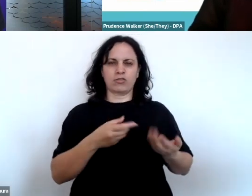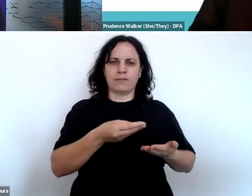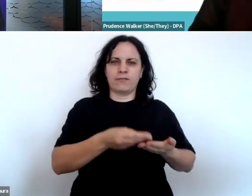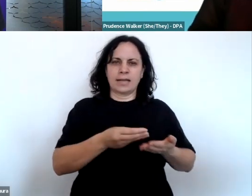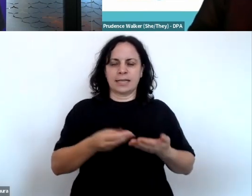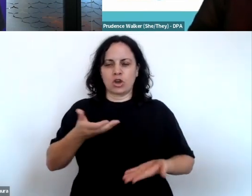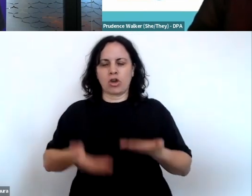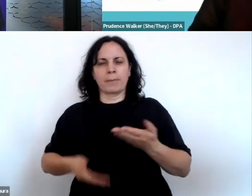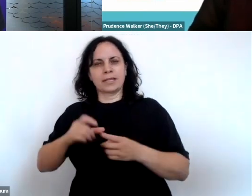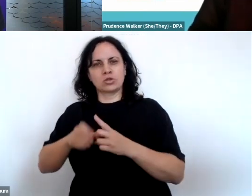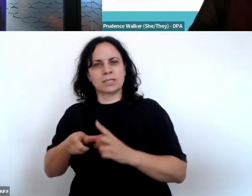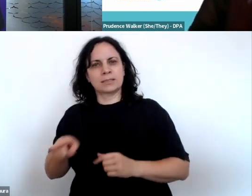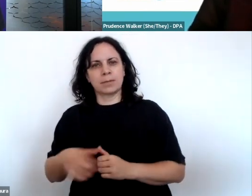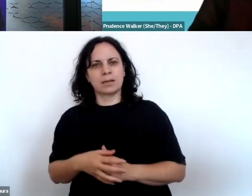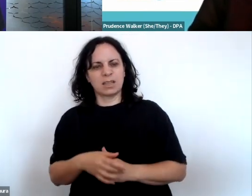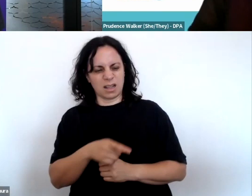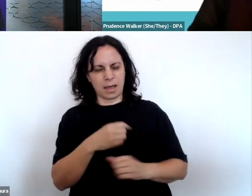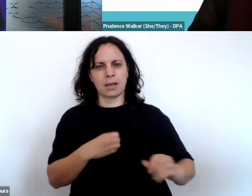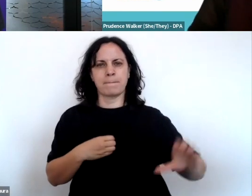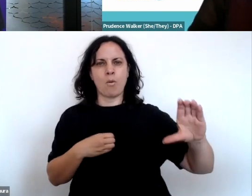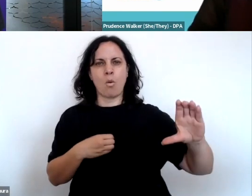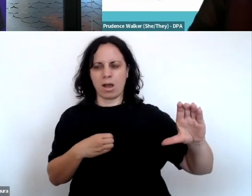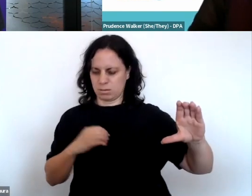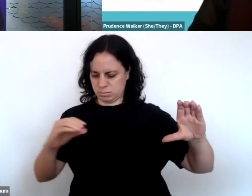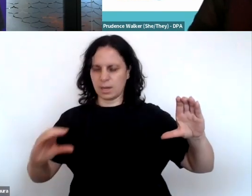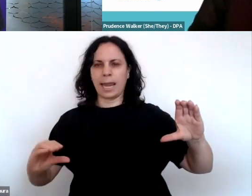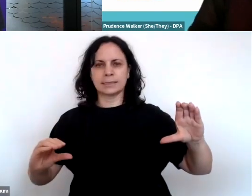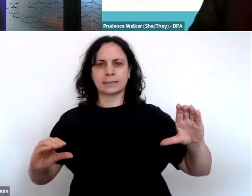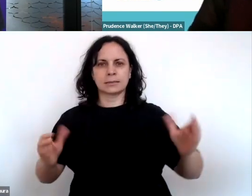Why do they get more? Yeah,